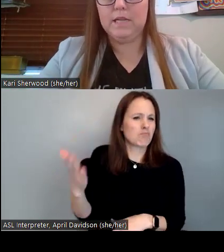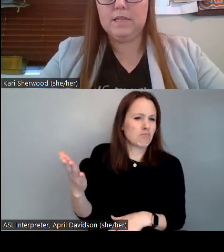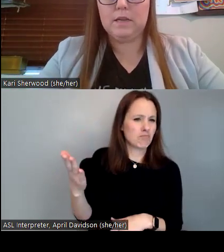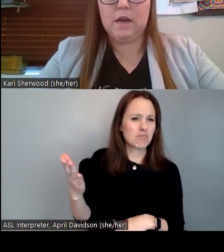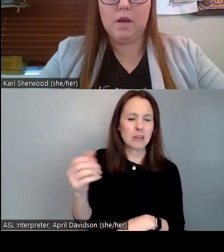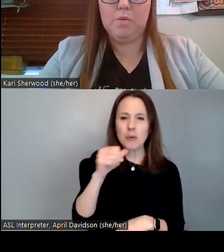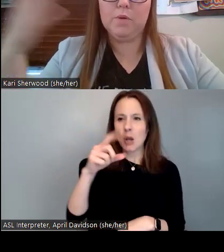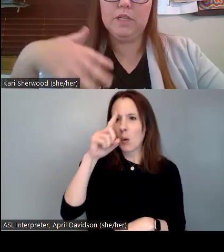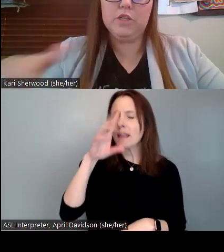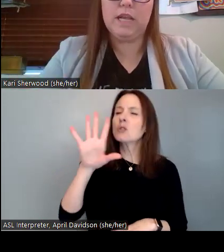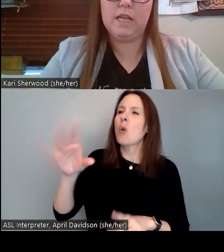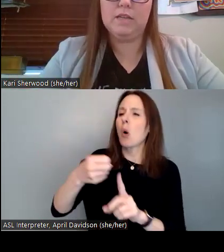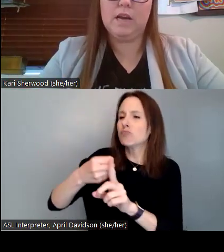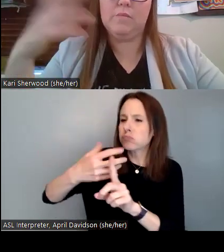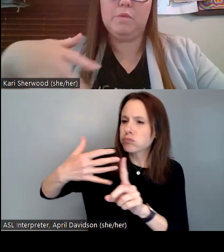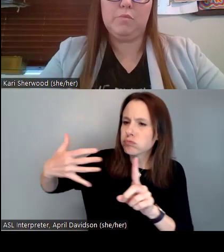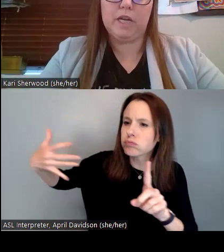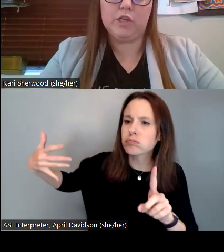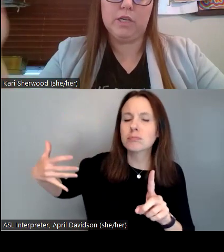but really, just taking the time and being patient and